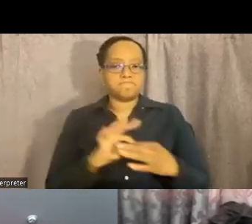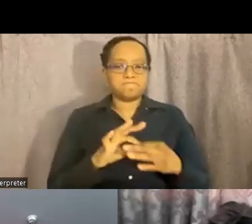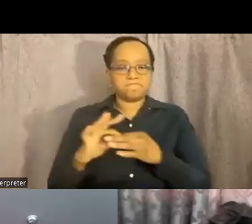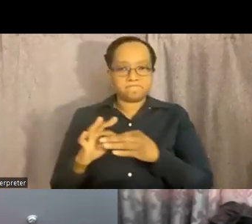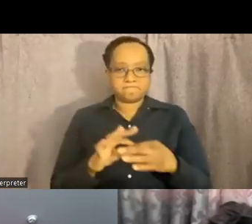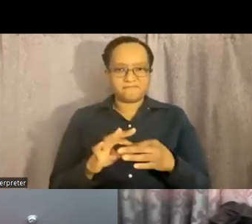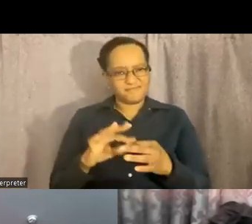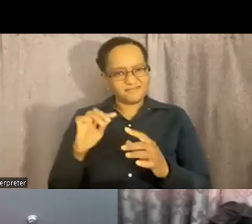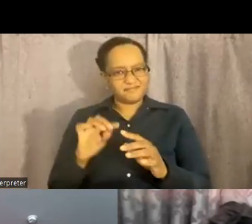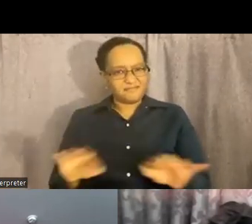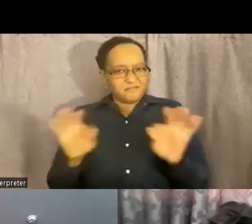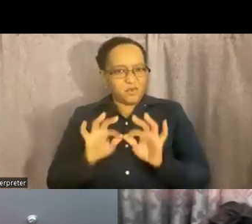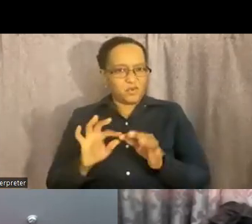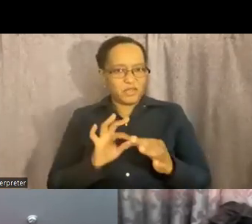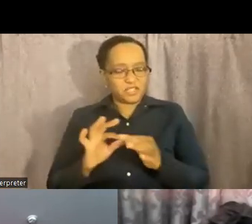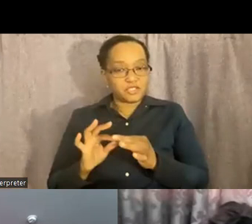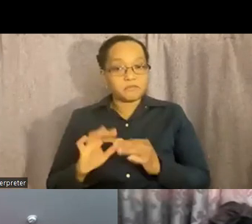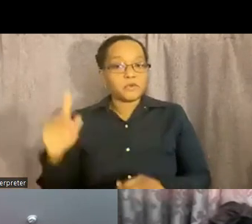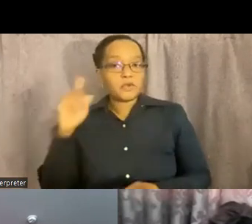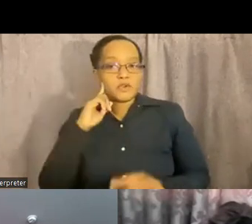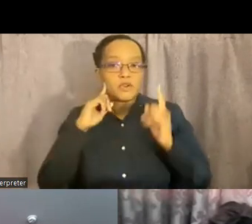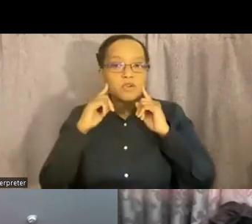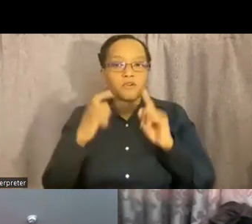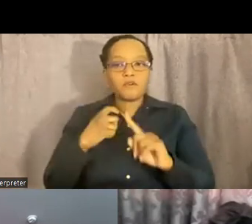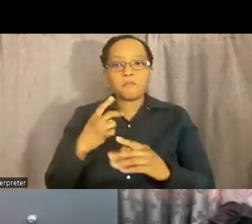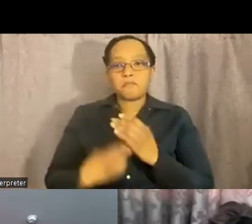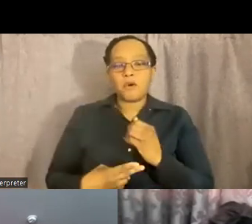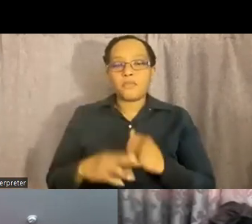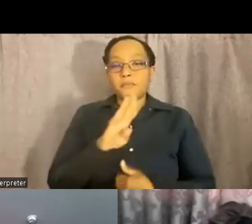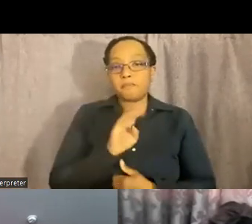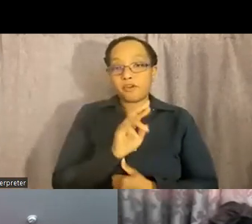I think we heard from both Berta and Avonelle Hanley-Mills, and Elizabeth to some extent